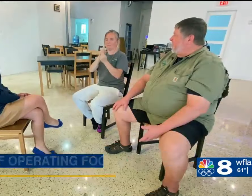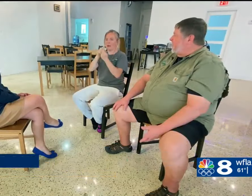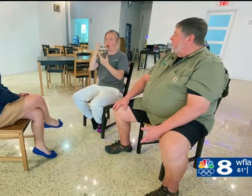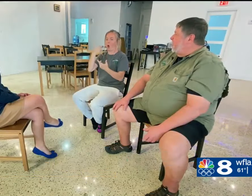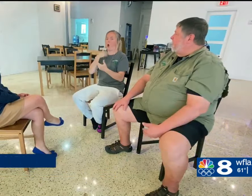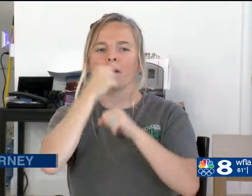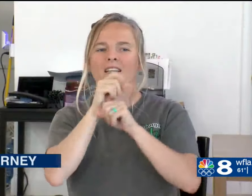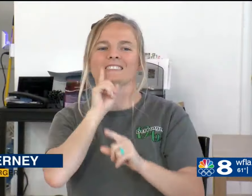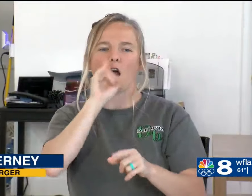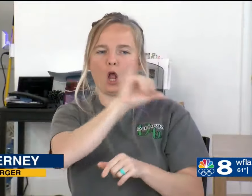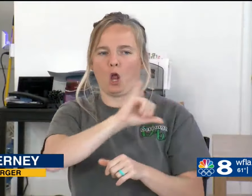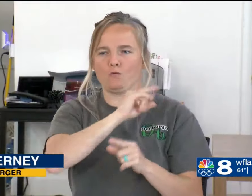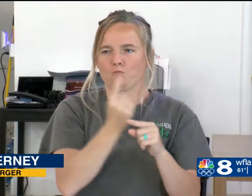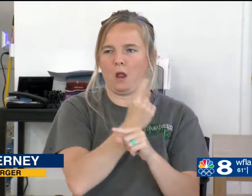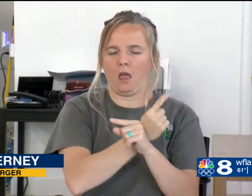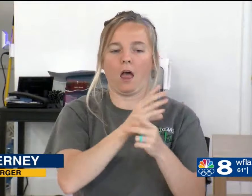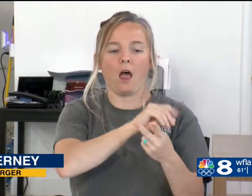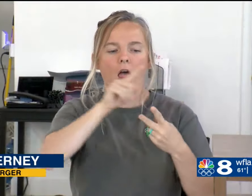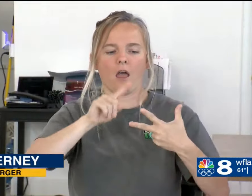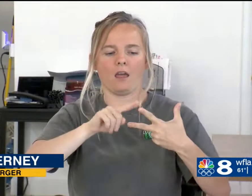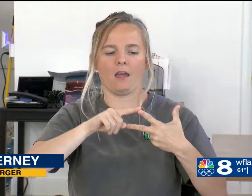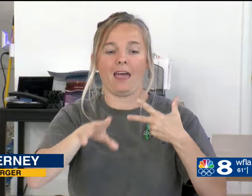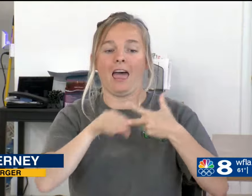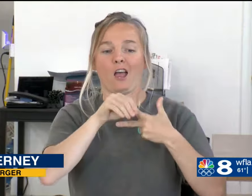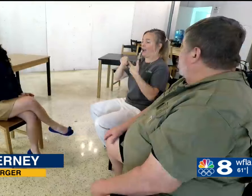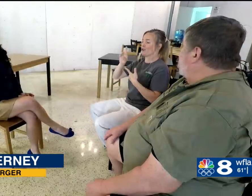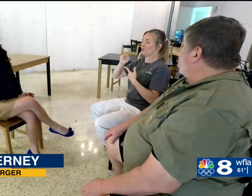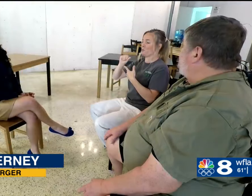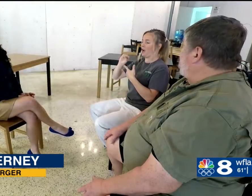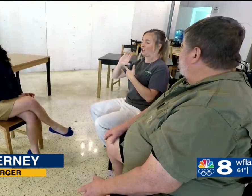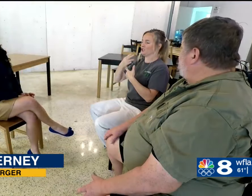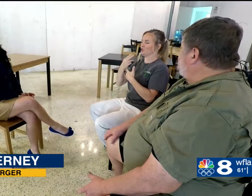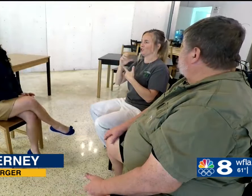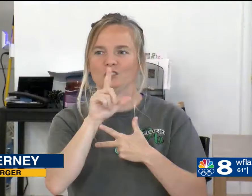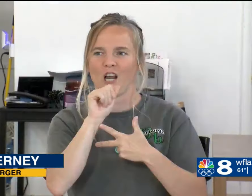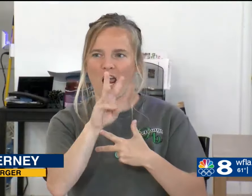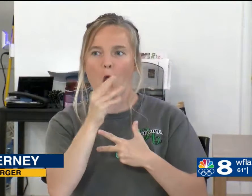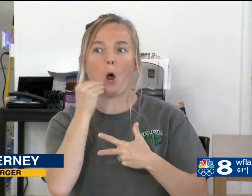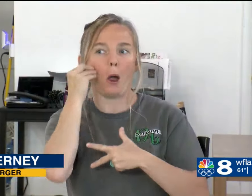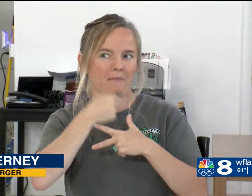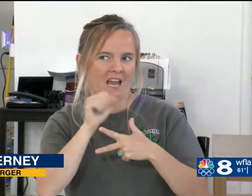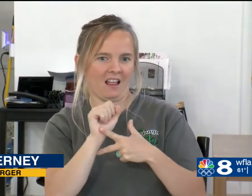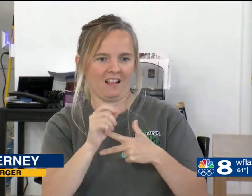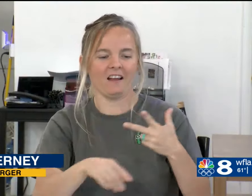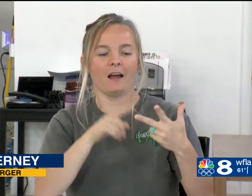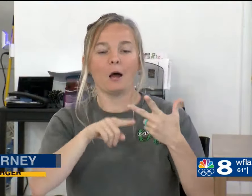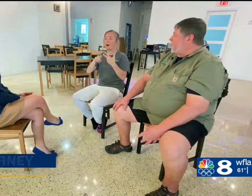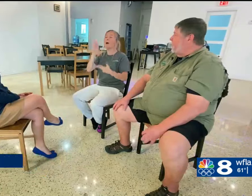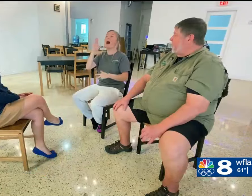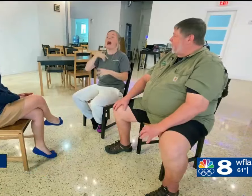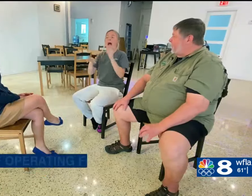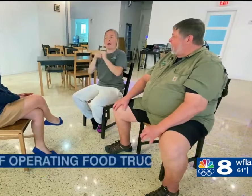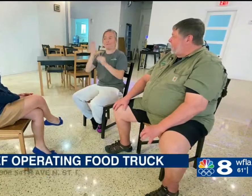OPERATES. SHE TELLS ME IT'S THE SLUSHY MAKES THAT'S TO DIE. FOR MY MIX OF VEGETABLES MAY